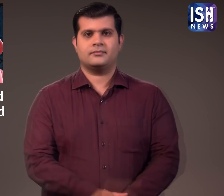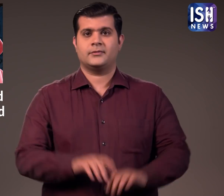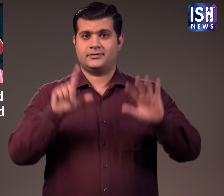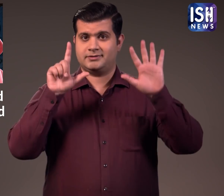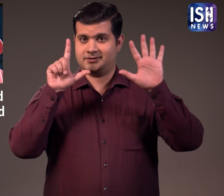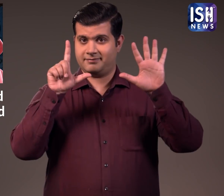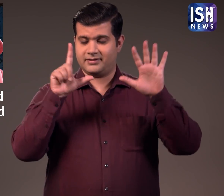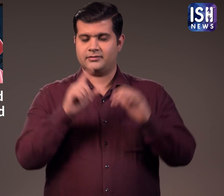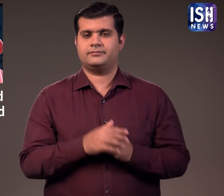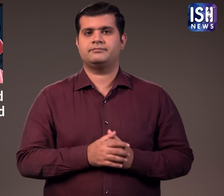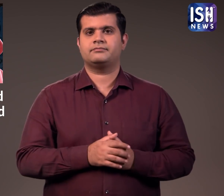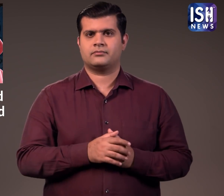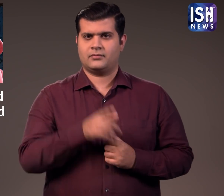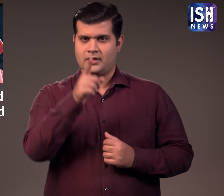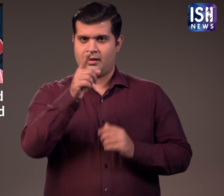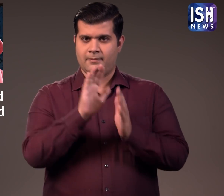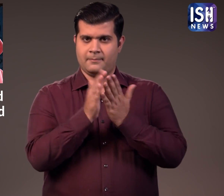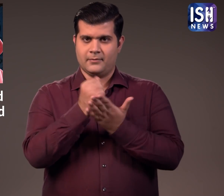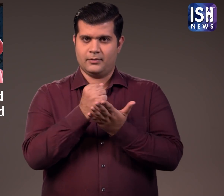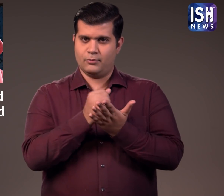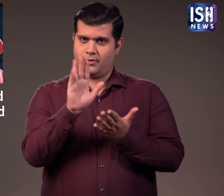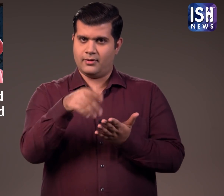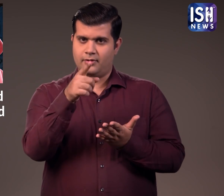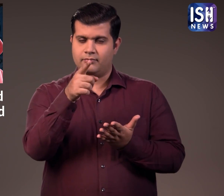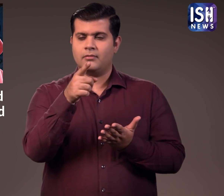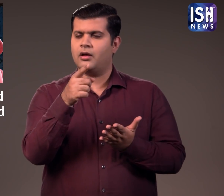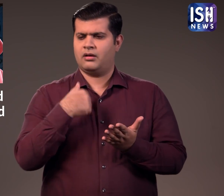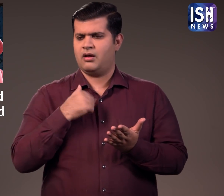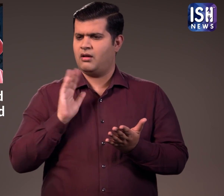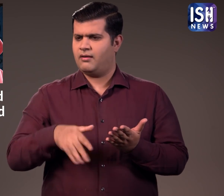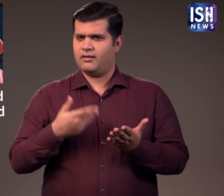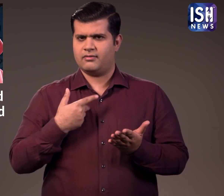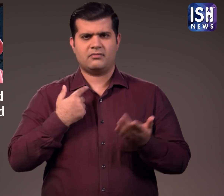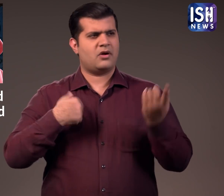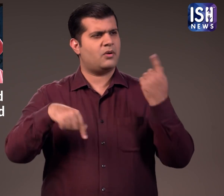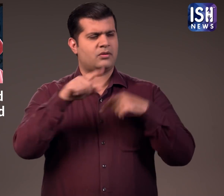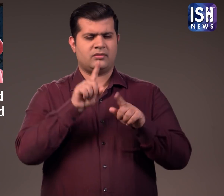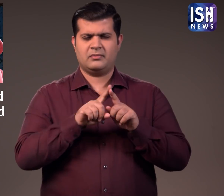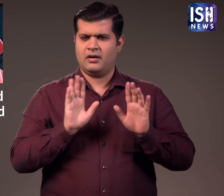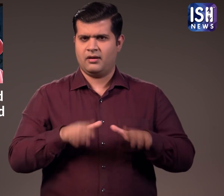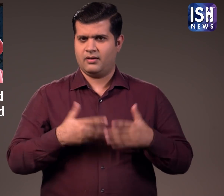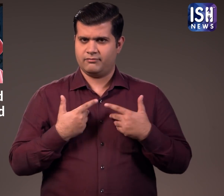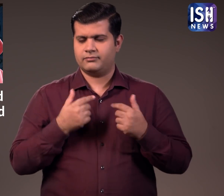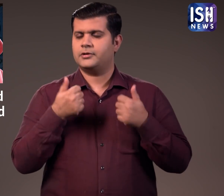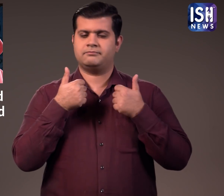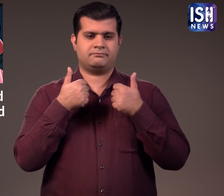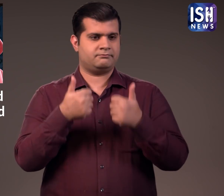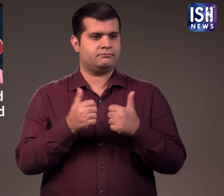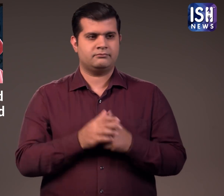7. Do you have a passport? I have. I am sure many of you have a passport.